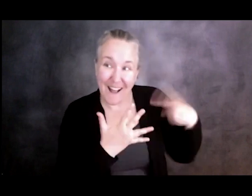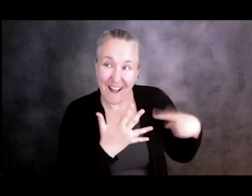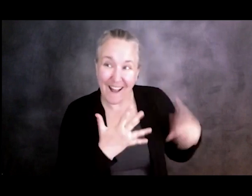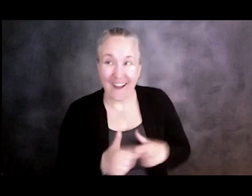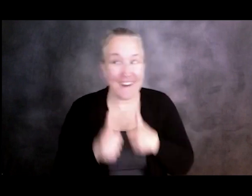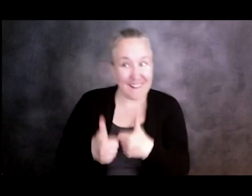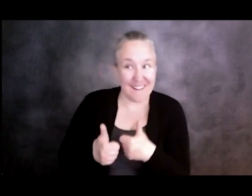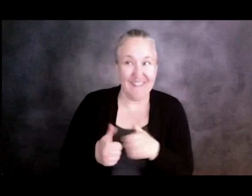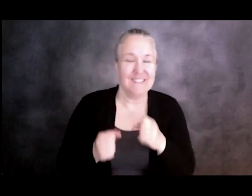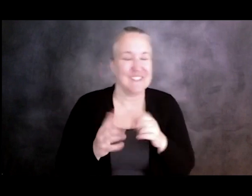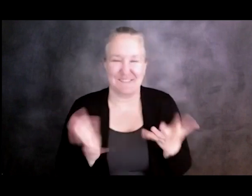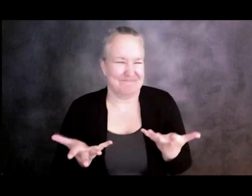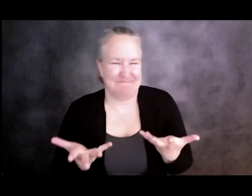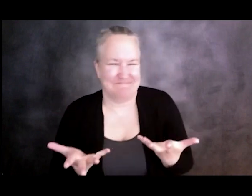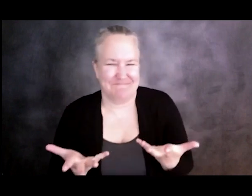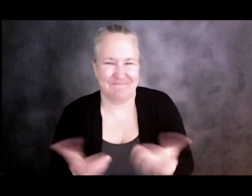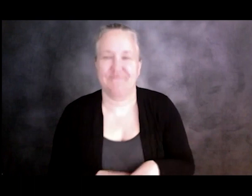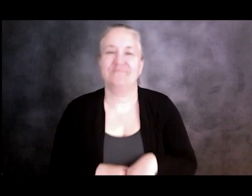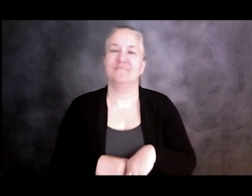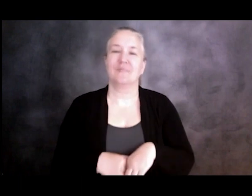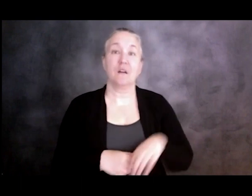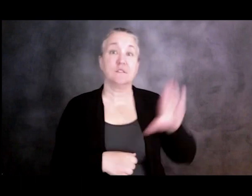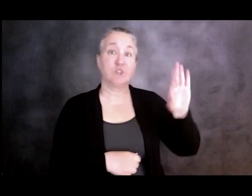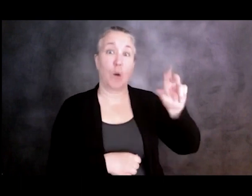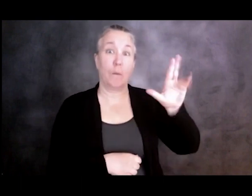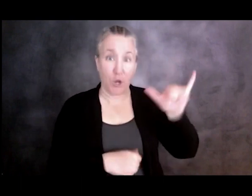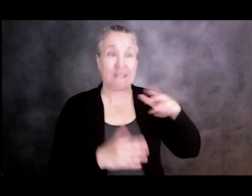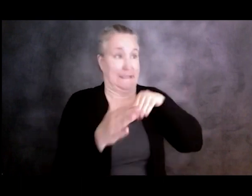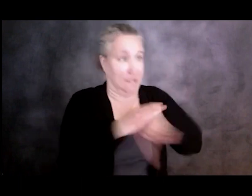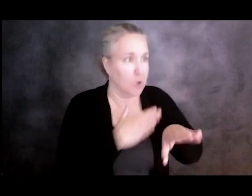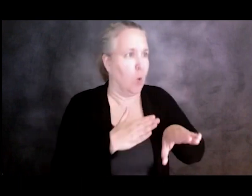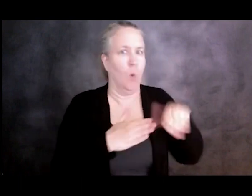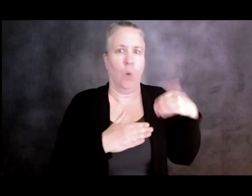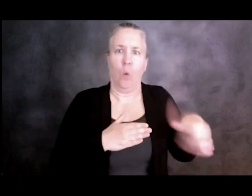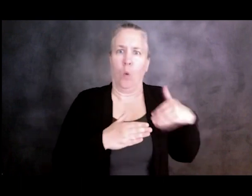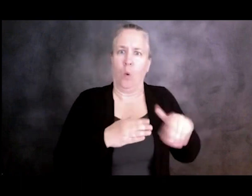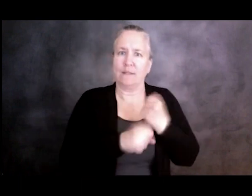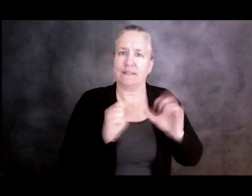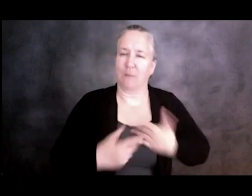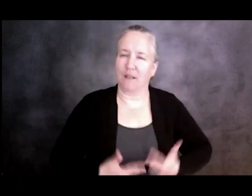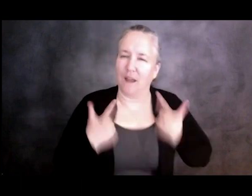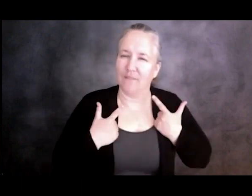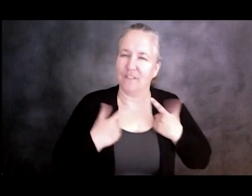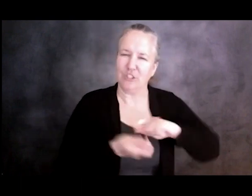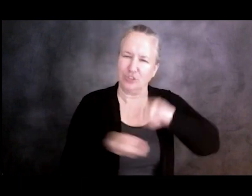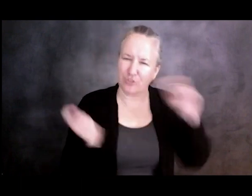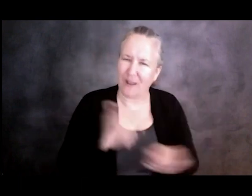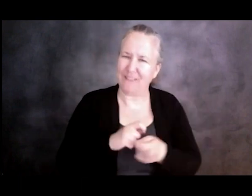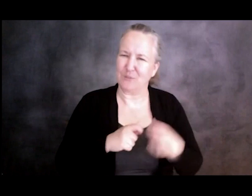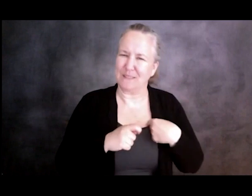And so going to Berkeley really saved my life in a lot of ways, totally transformed me intellectually, politically, personally, emotionally.